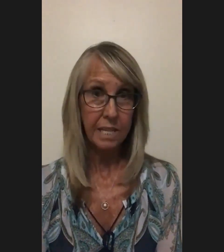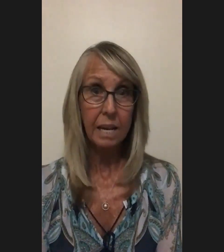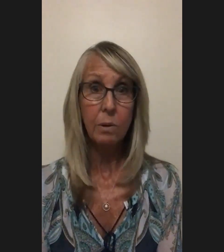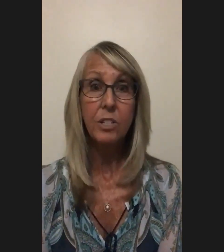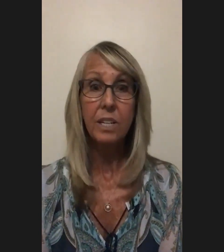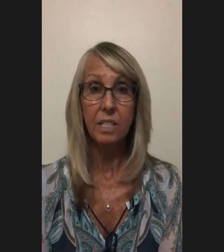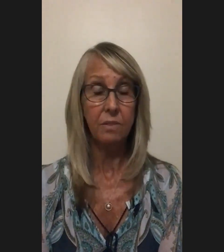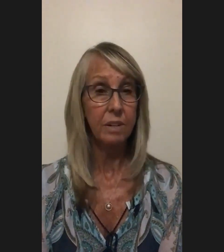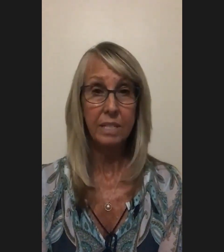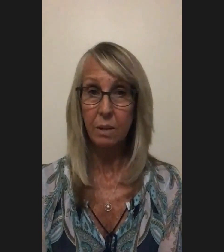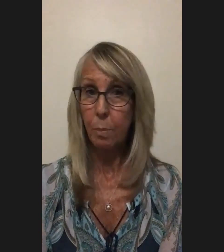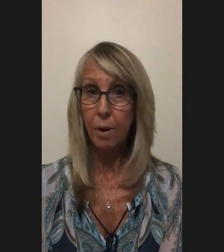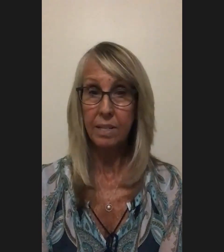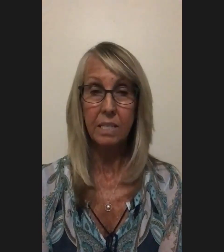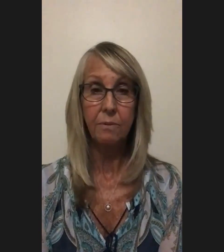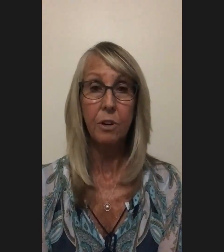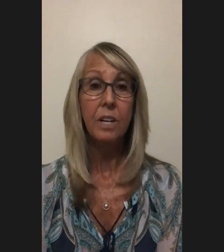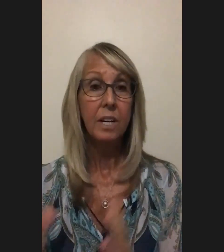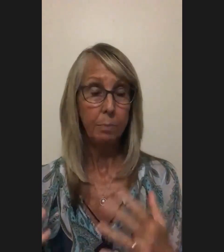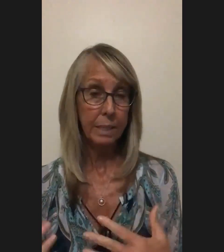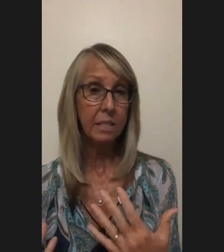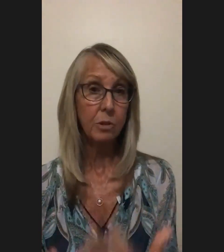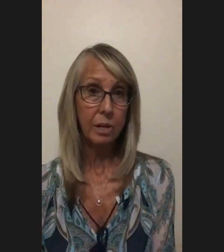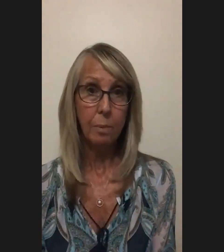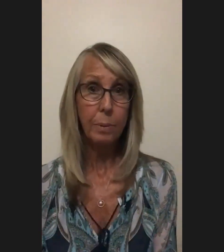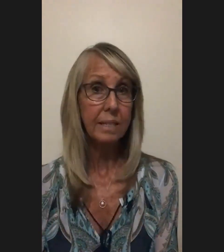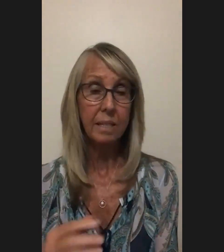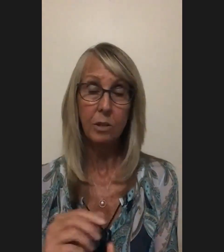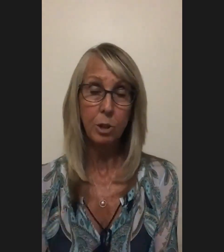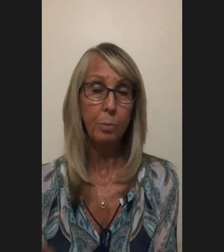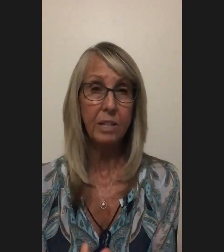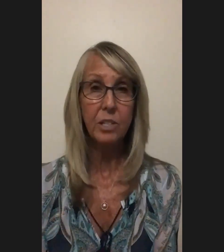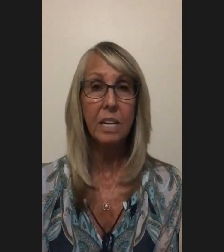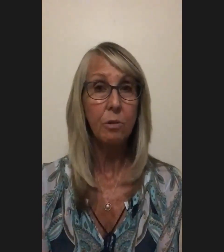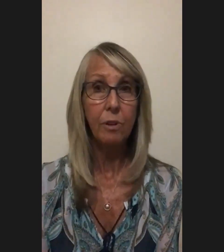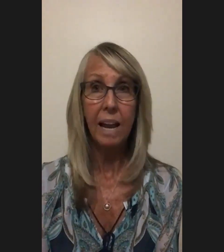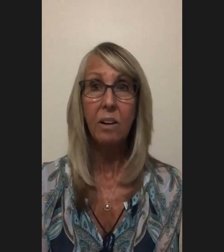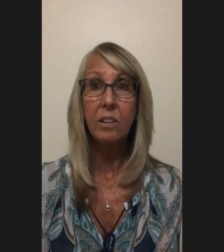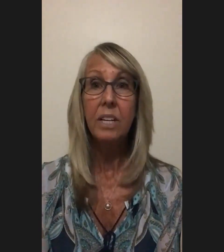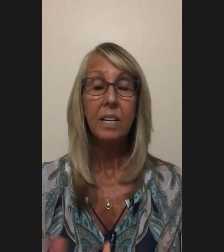language and it's a very simple process for a business or a company. It's a little two-page thing you fill out.